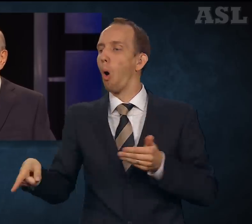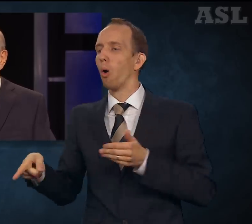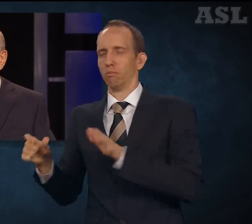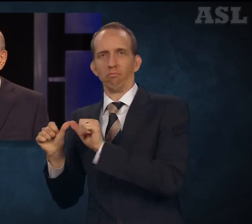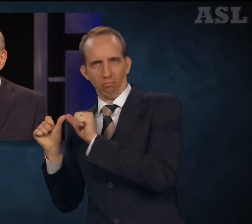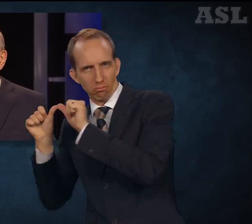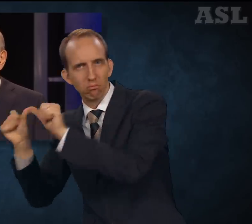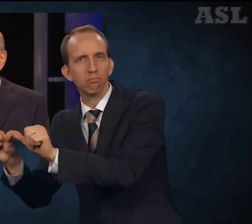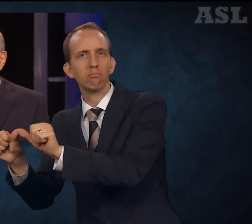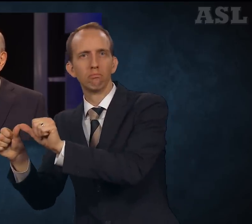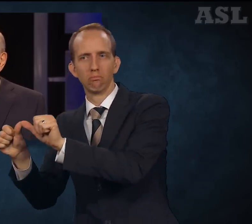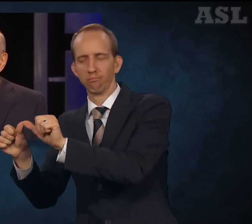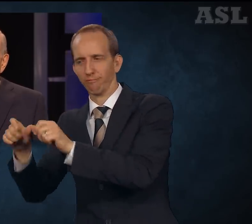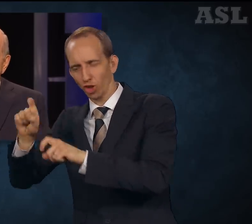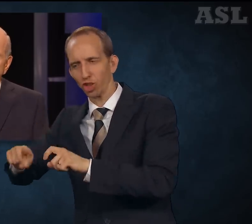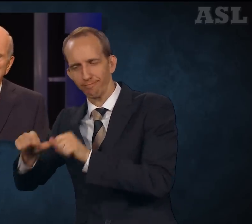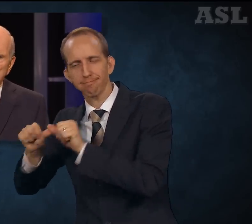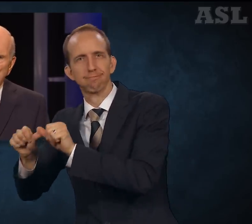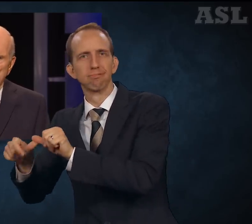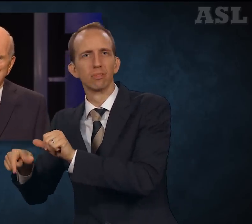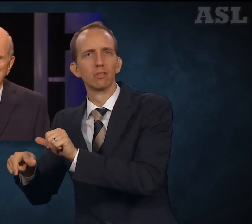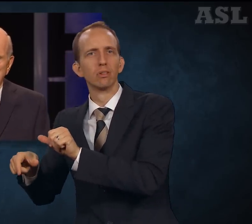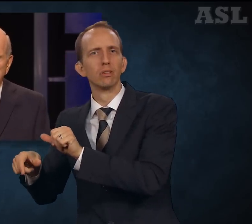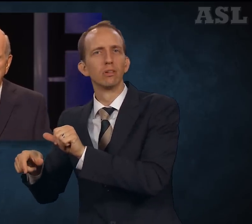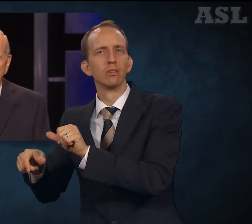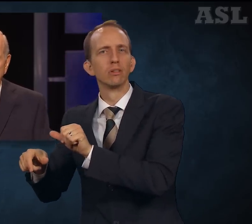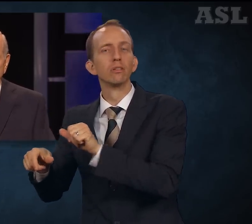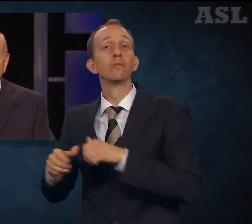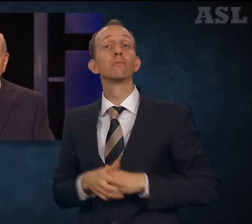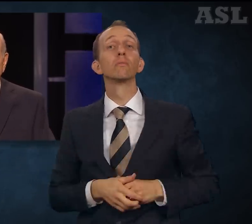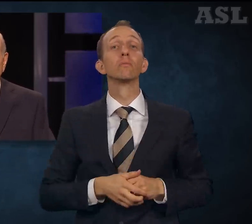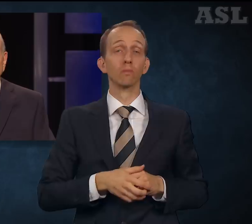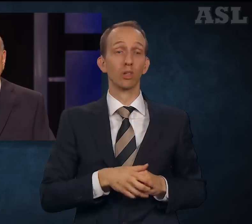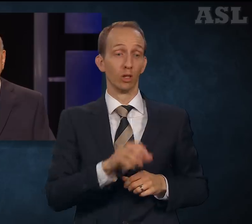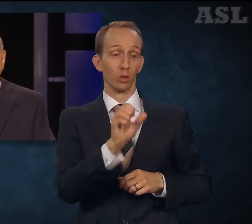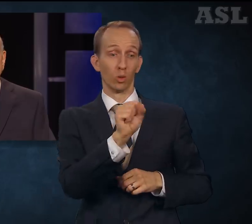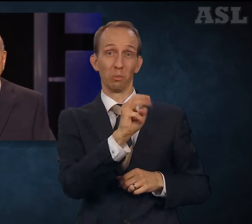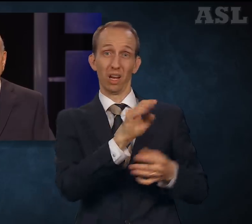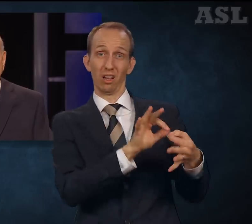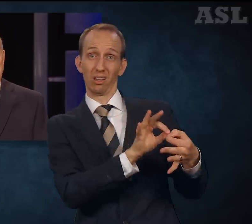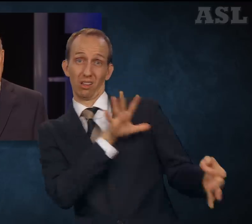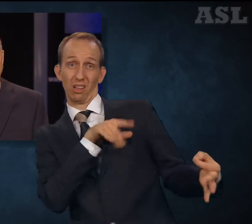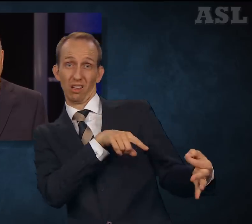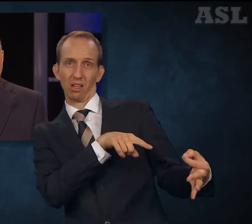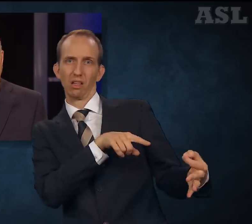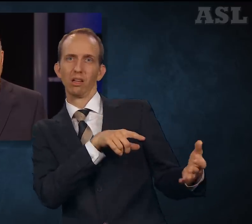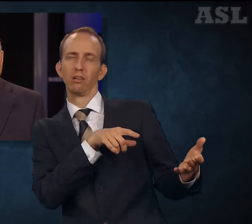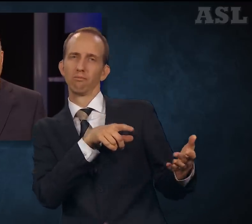THINGS YOU NOW WANT TO START.